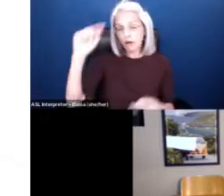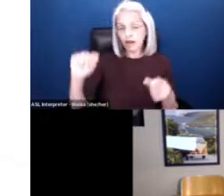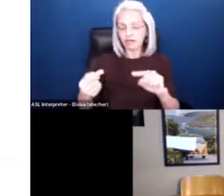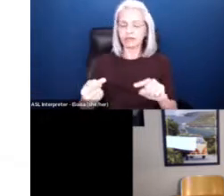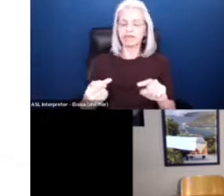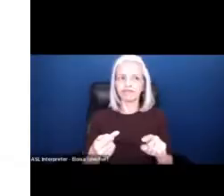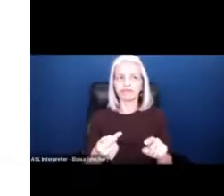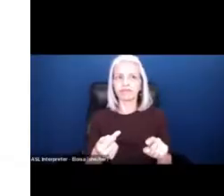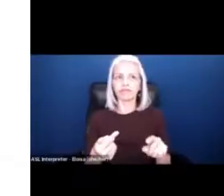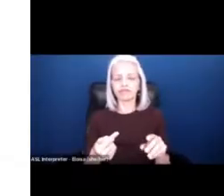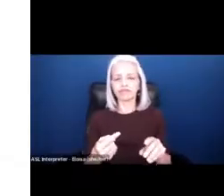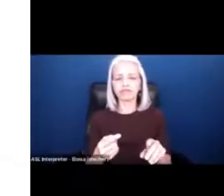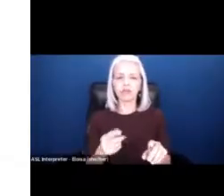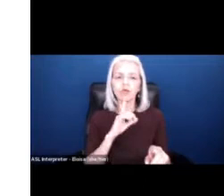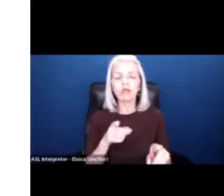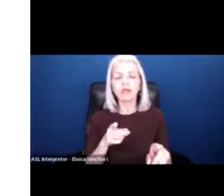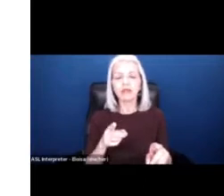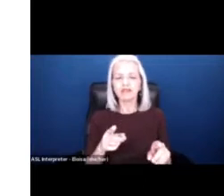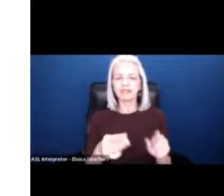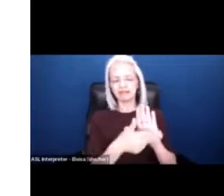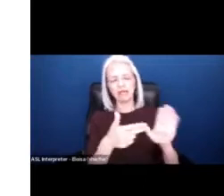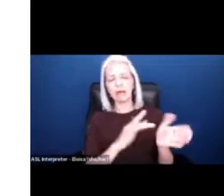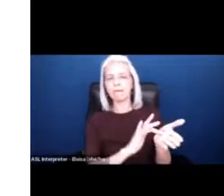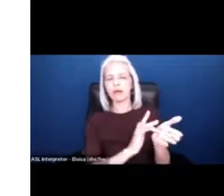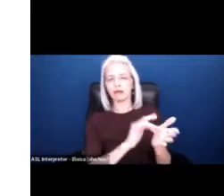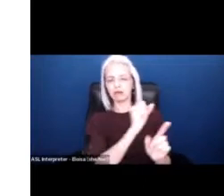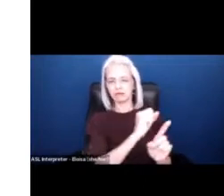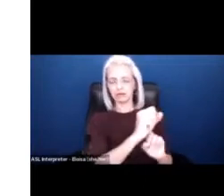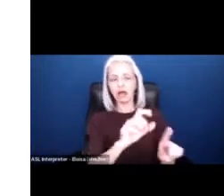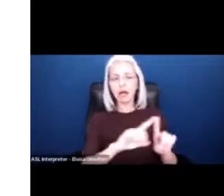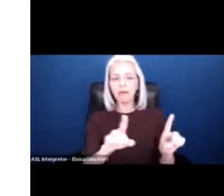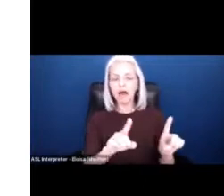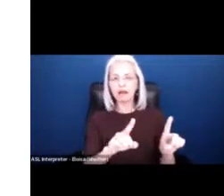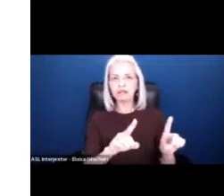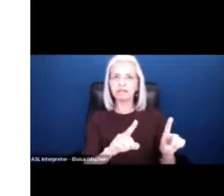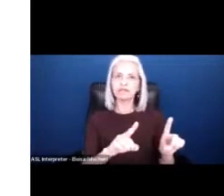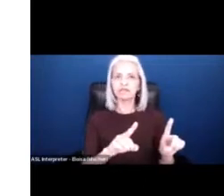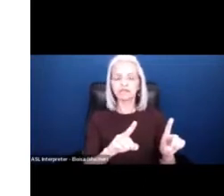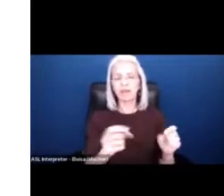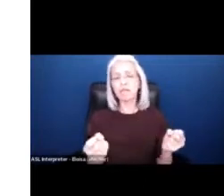extent, is considered a medical condition. But it's been locked up for many, many years now in